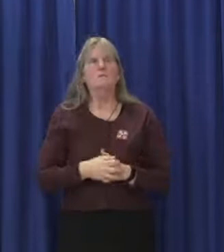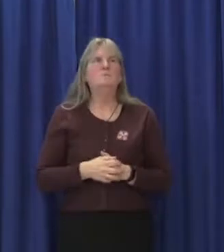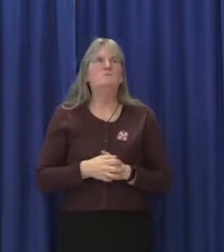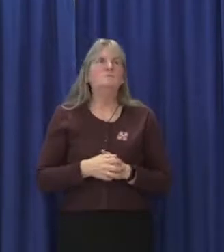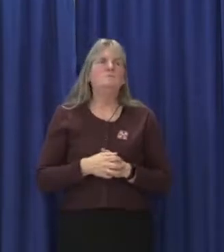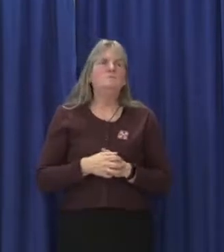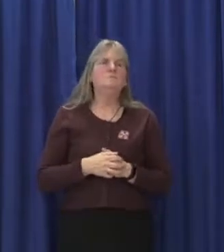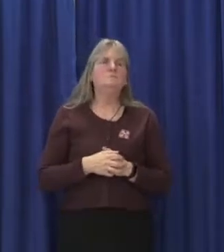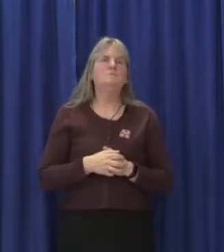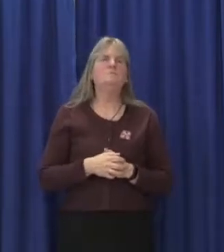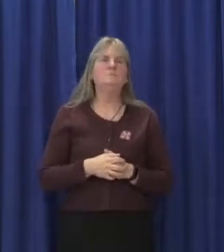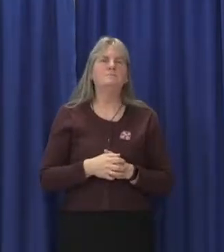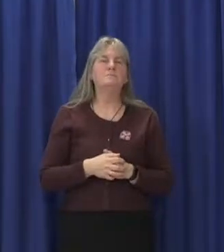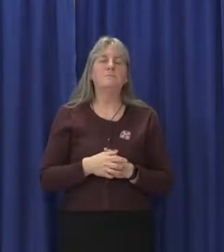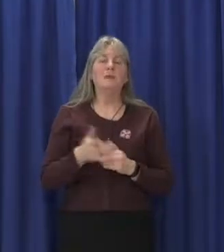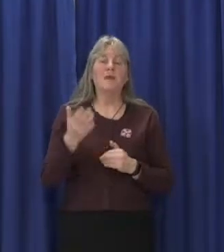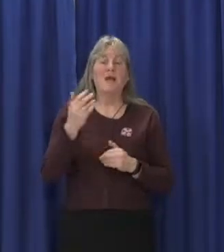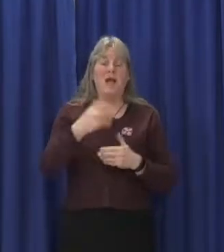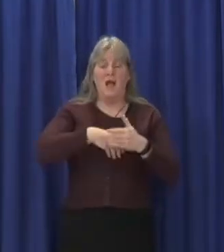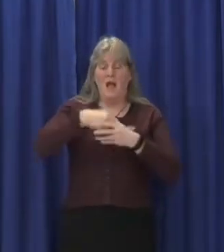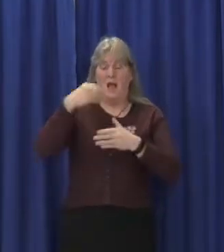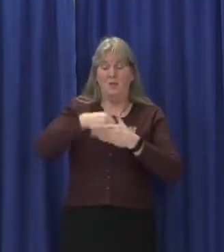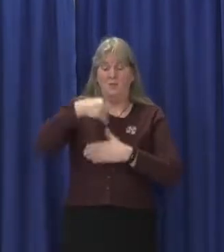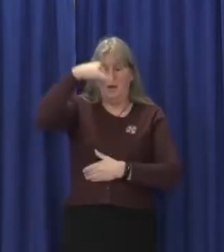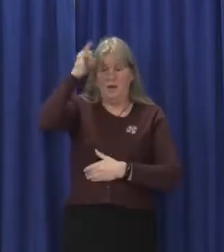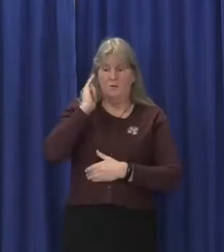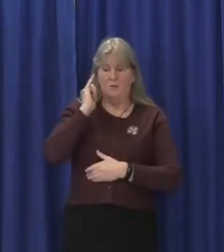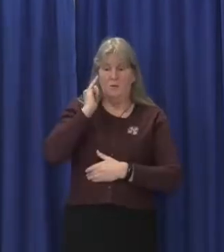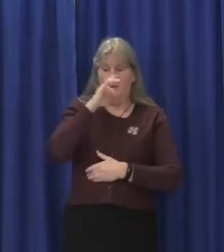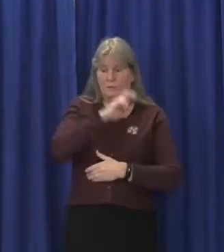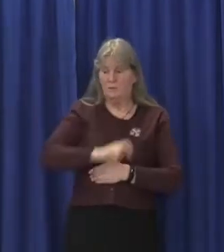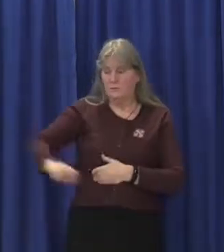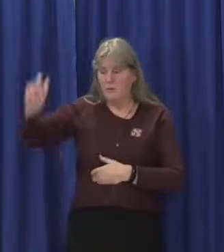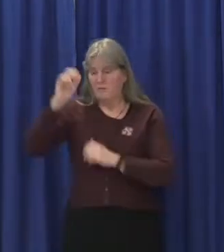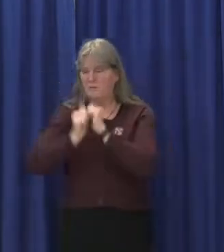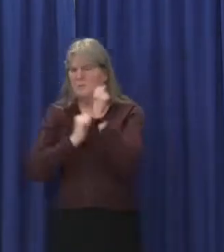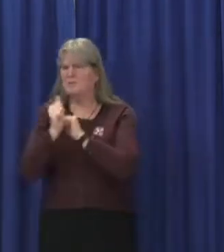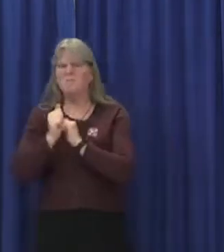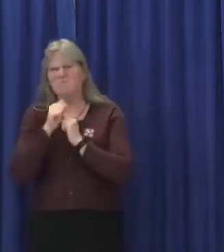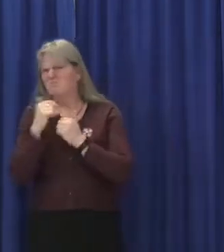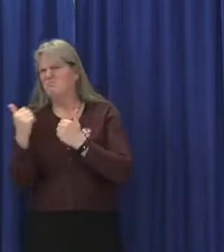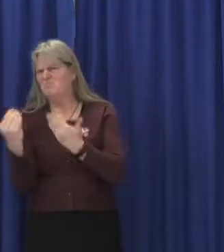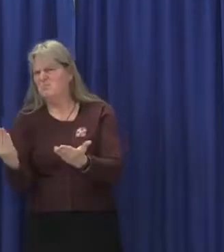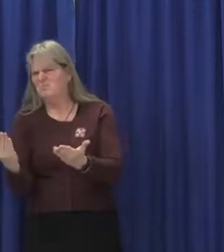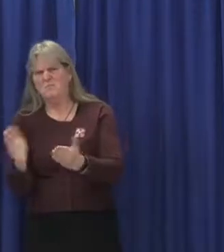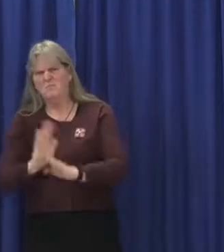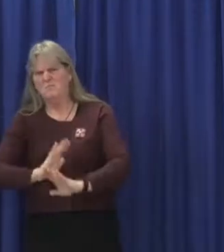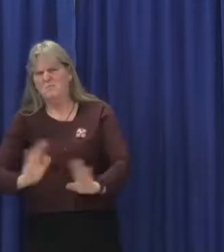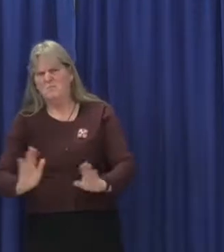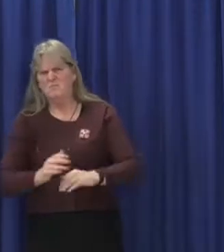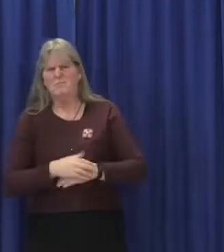Any out-of-territory travel for sporting events is not recommended. Public saunas, hot pools